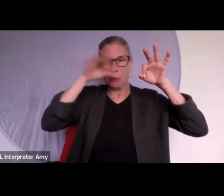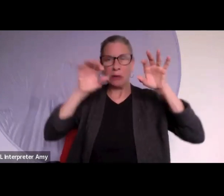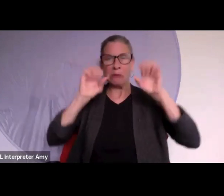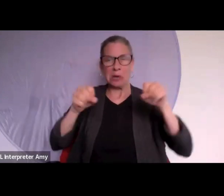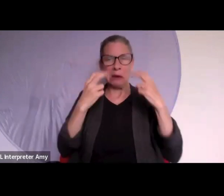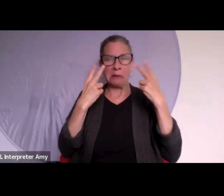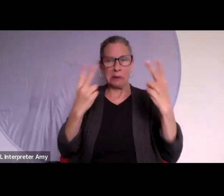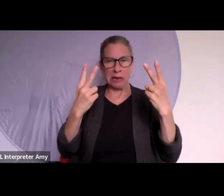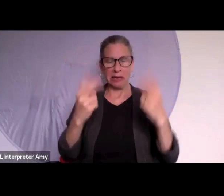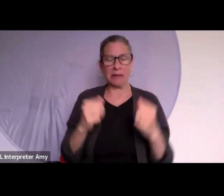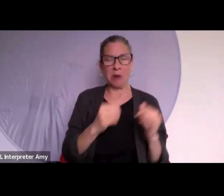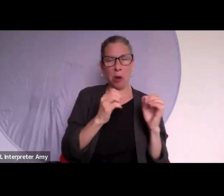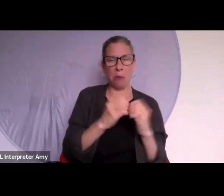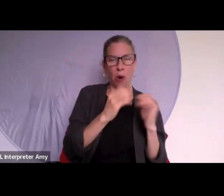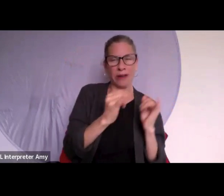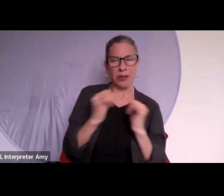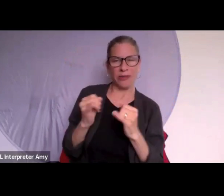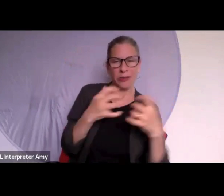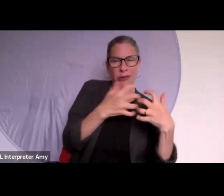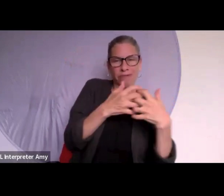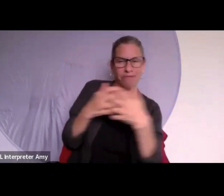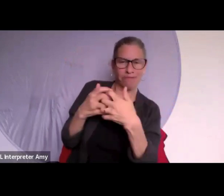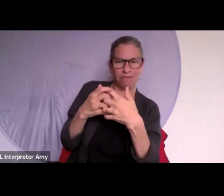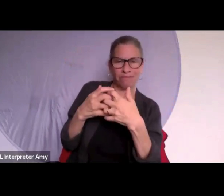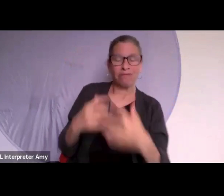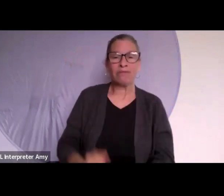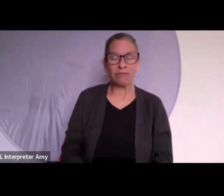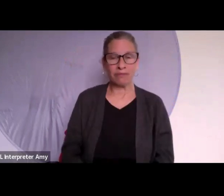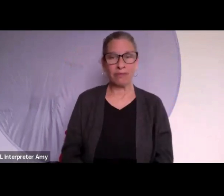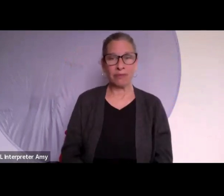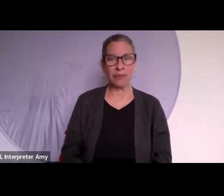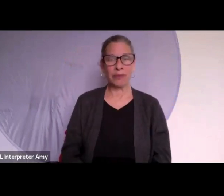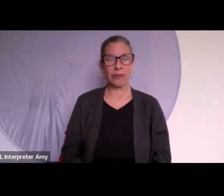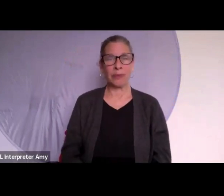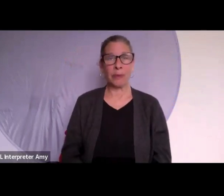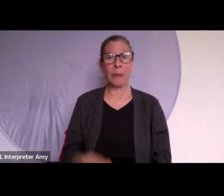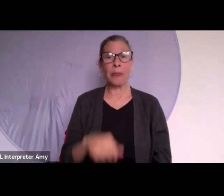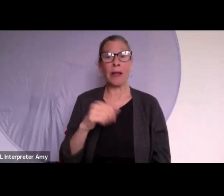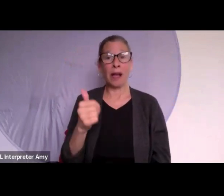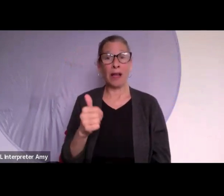individualize it. But the other one is audio description. Those